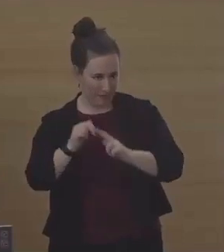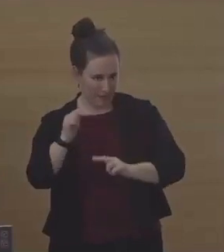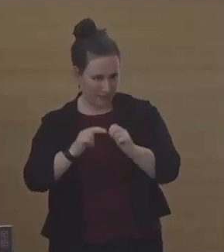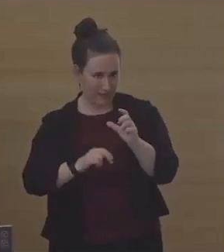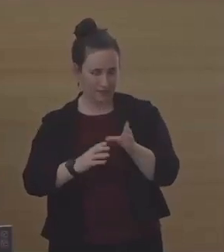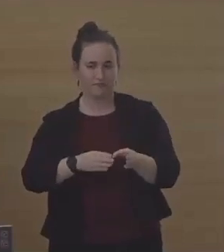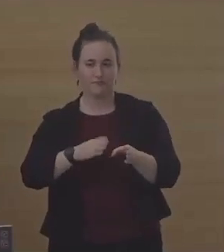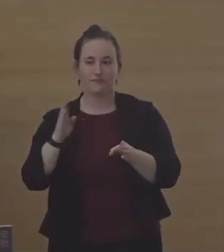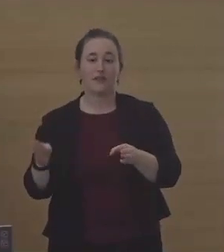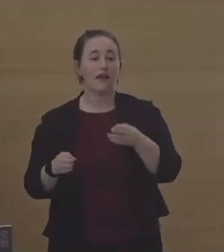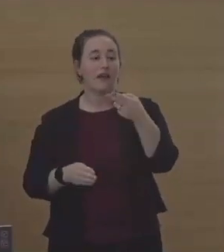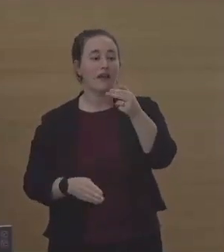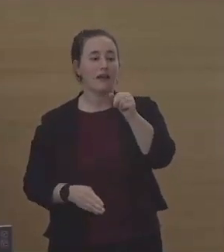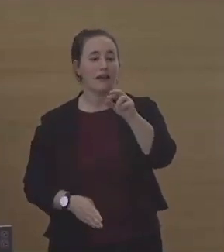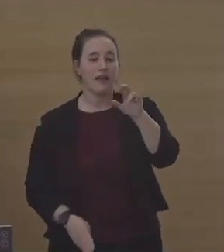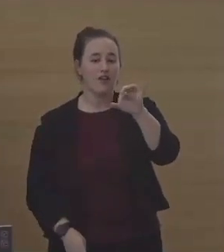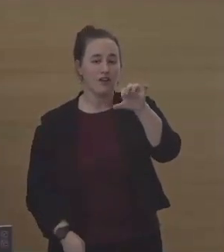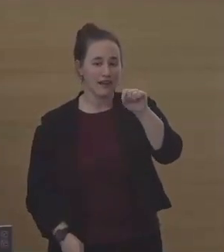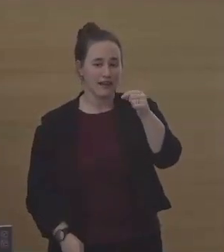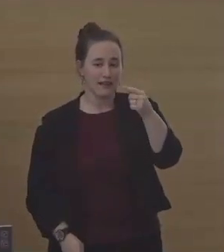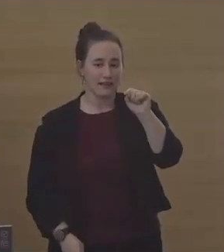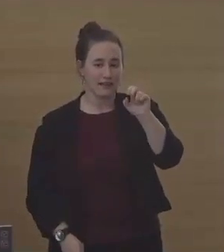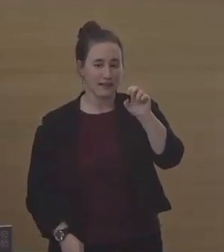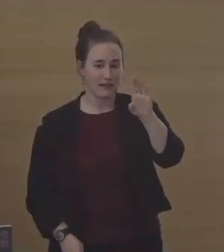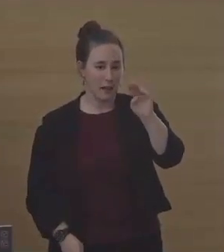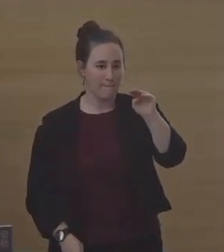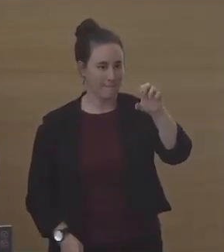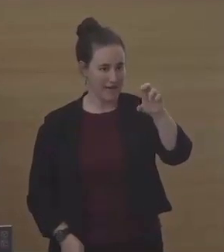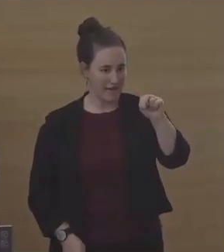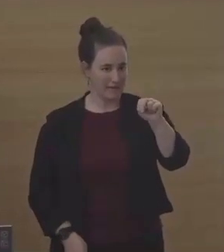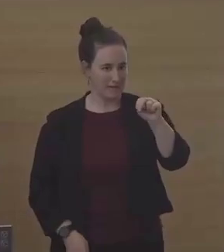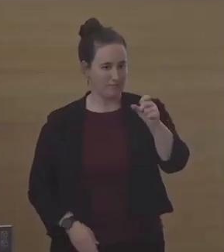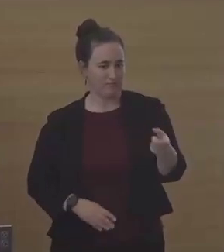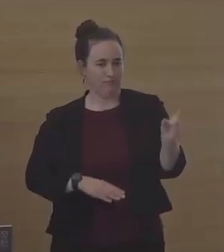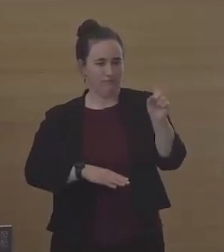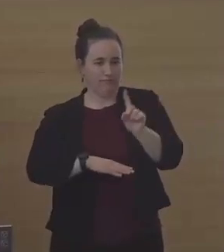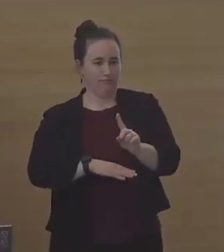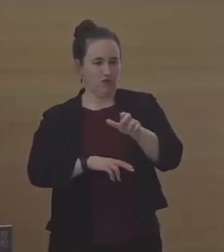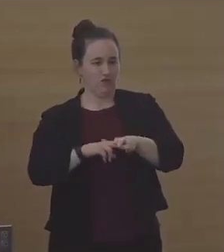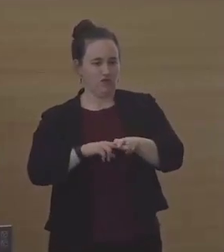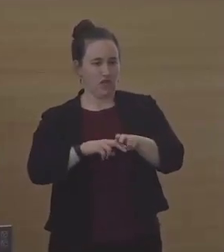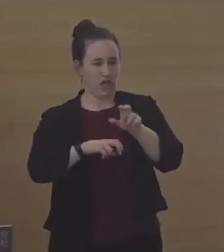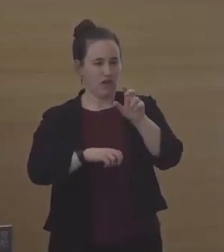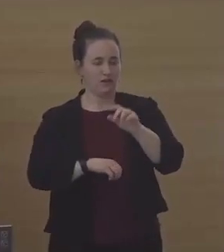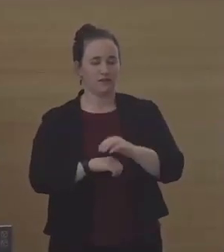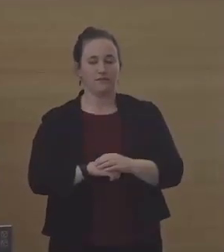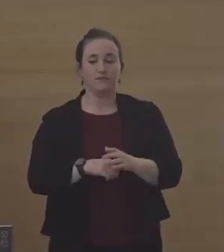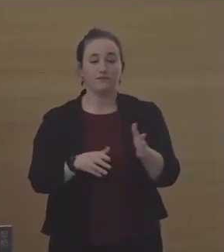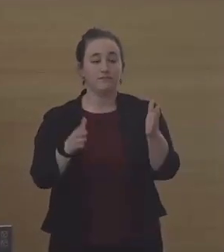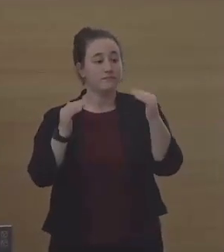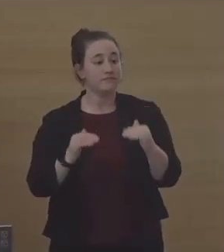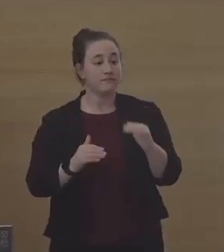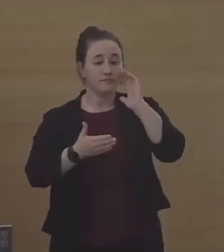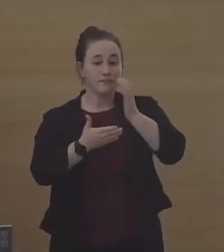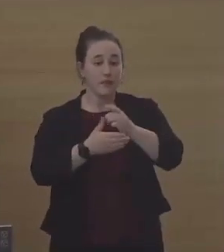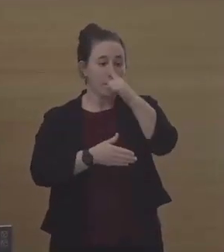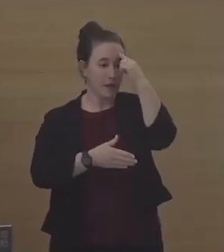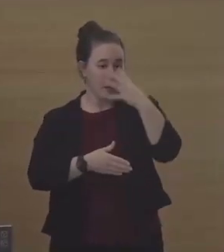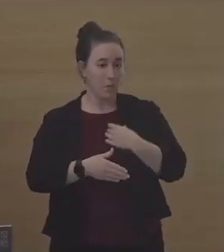Harriet Tubman standing behind a chair. Followed by a black and white image of a group of people seated in chairs,